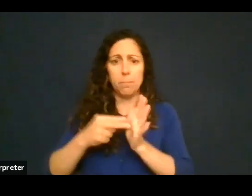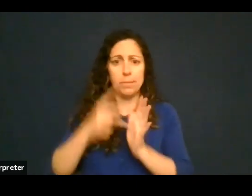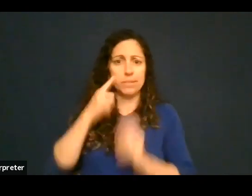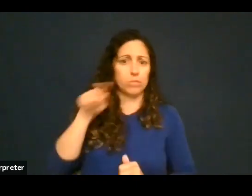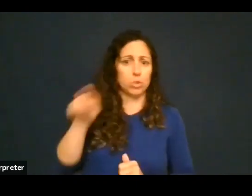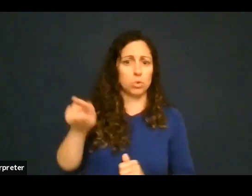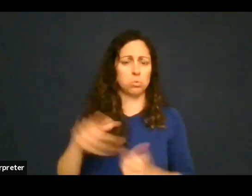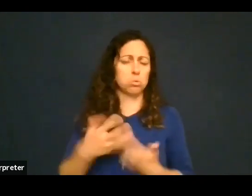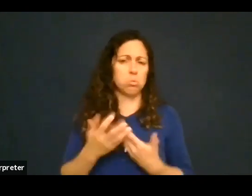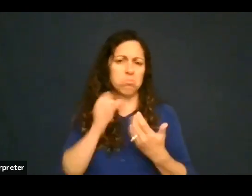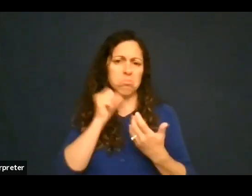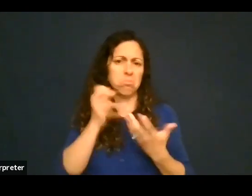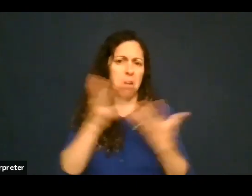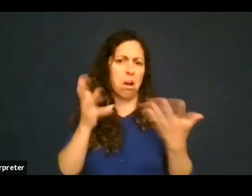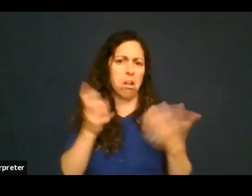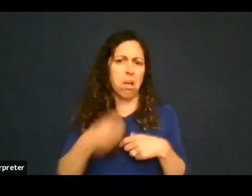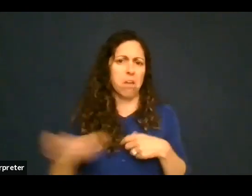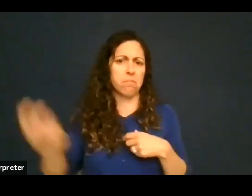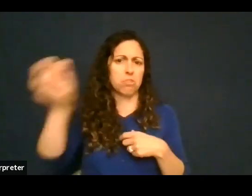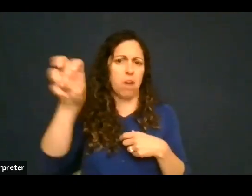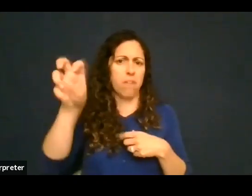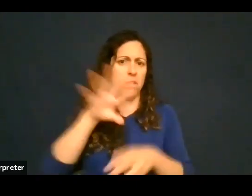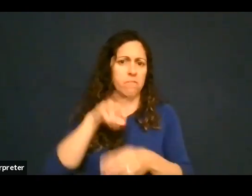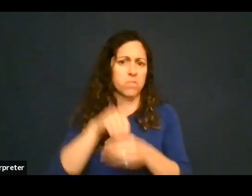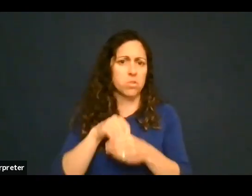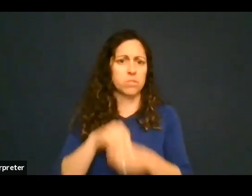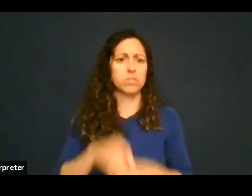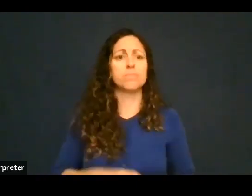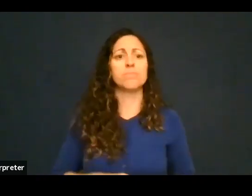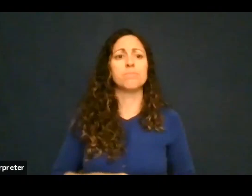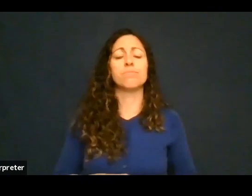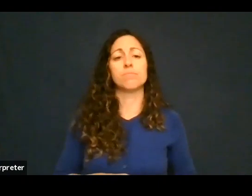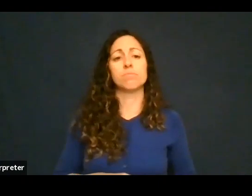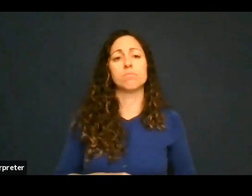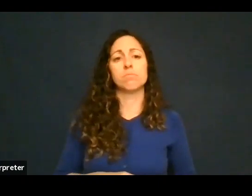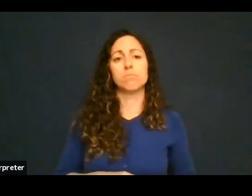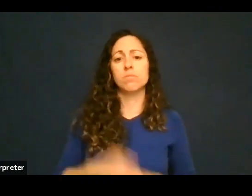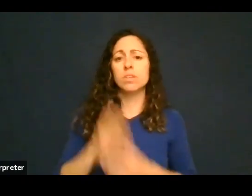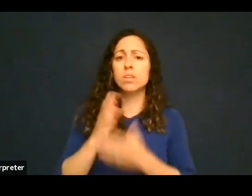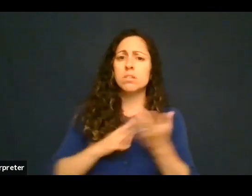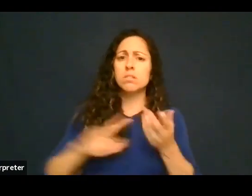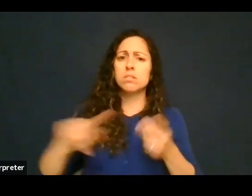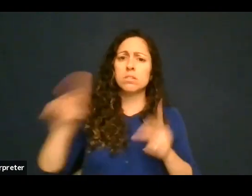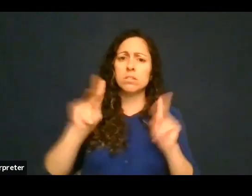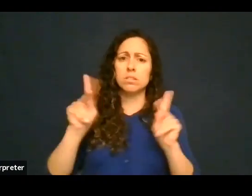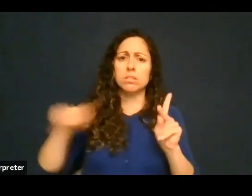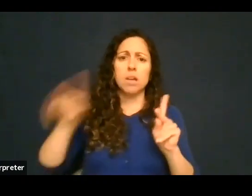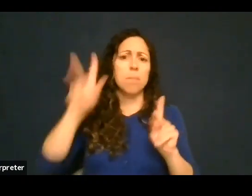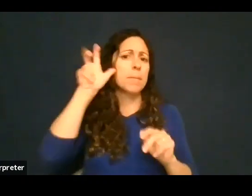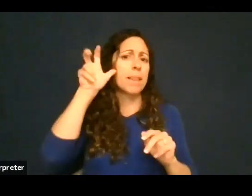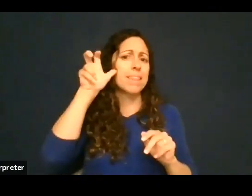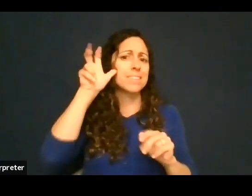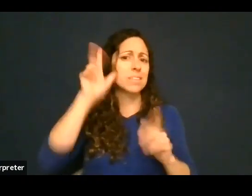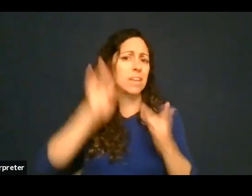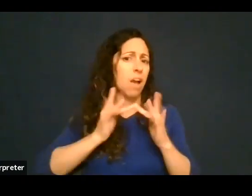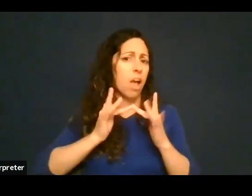I just-- for those who are listening online, I think I'd just like to reiterate what Brian said.